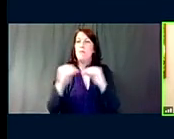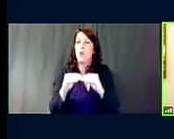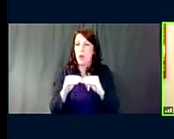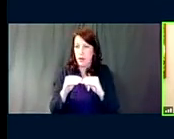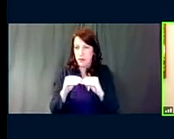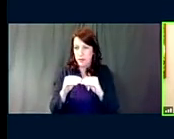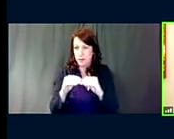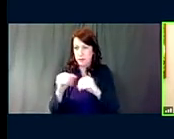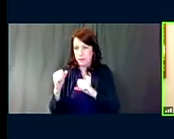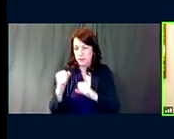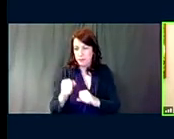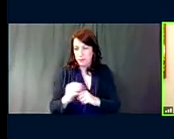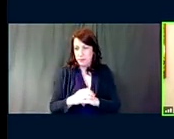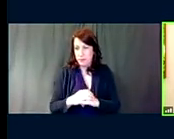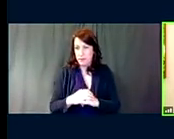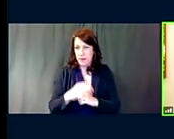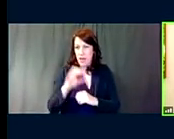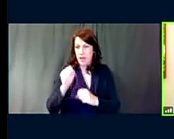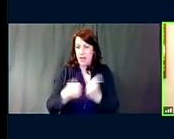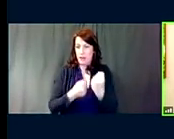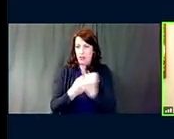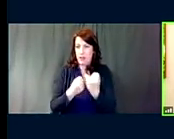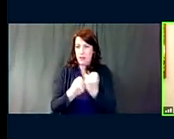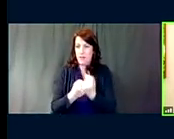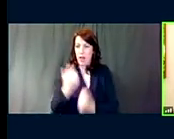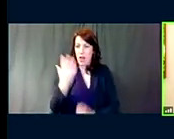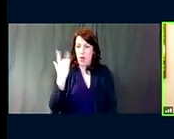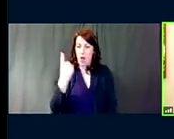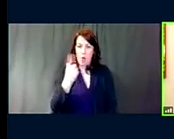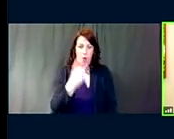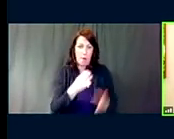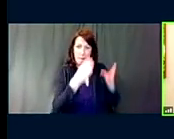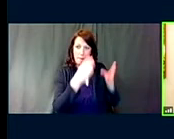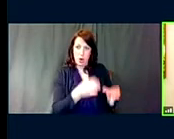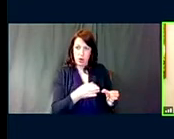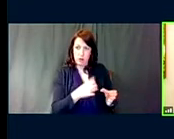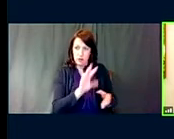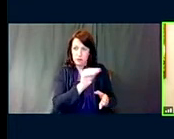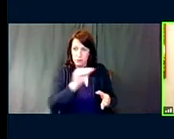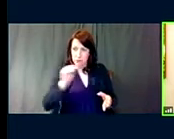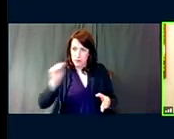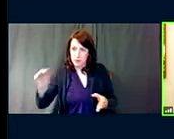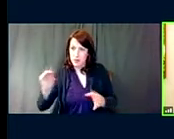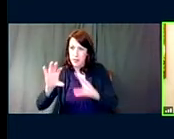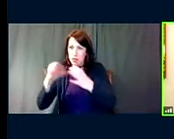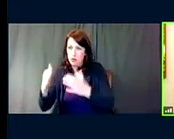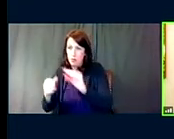EVEN BETTER AND TO BE ABLE TO JUSTIFY WHY ONE GROUP -- WHY ONE INDIVIDUAL IS PUT INTO ONE GROUP